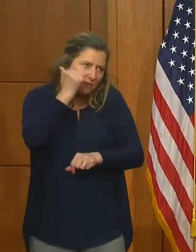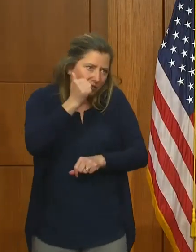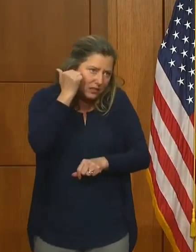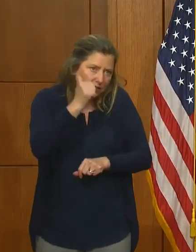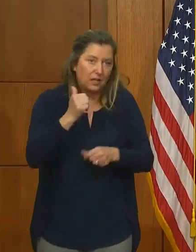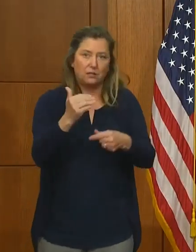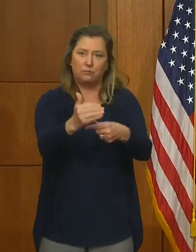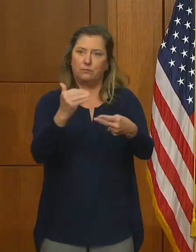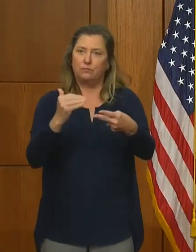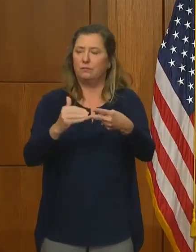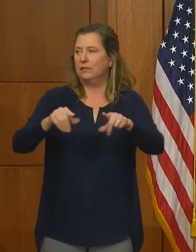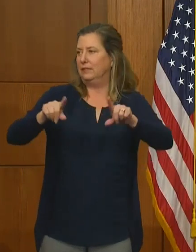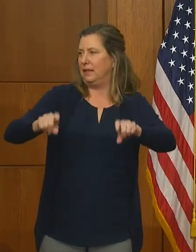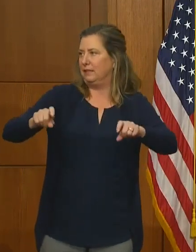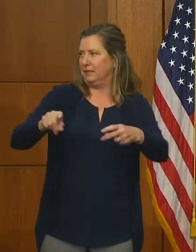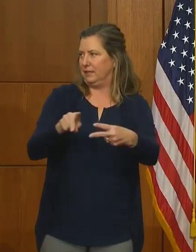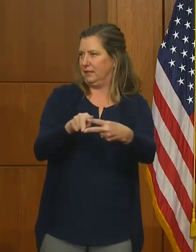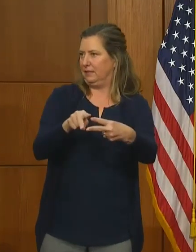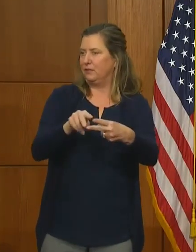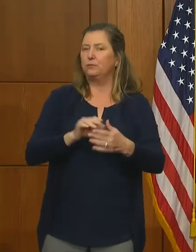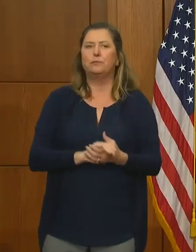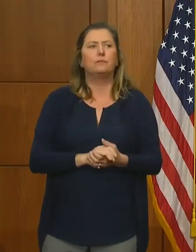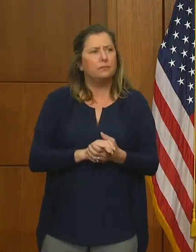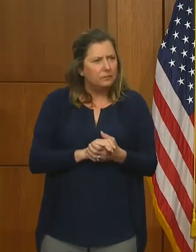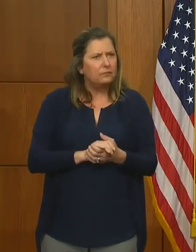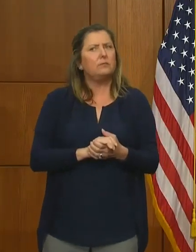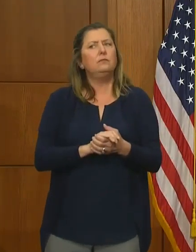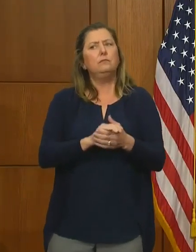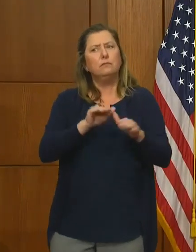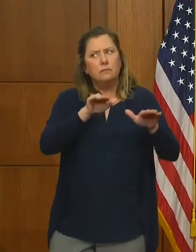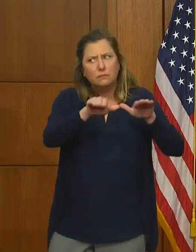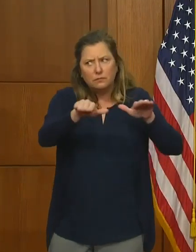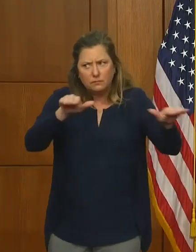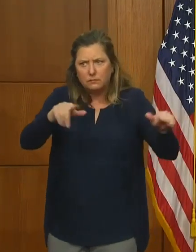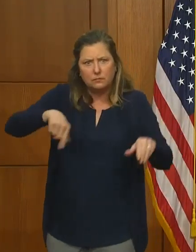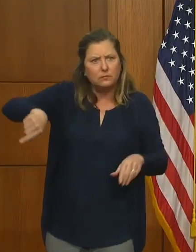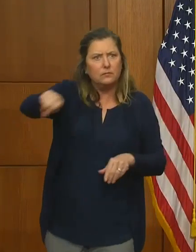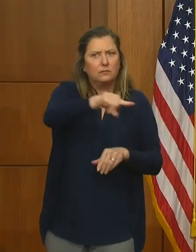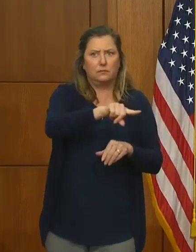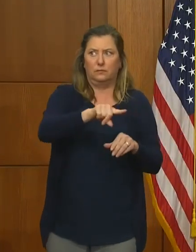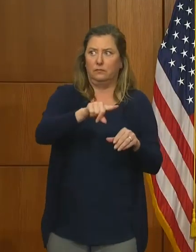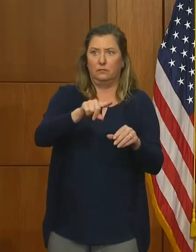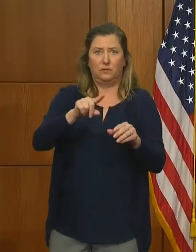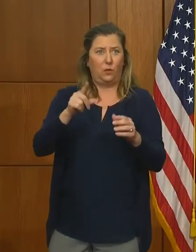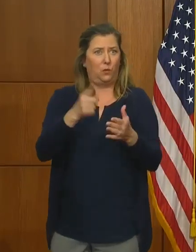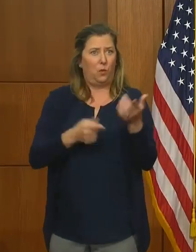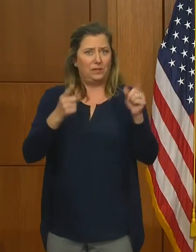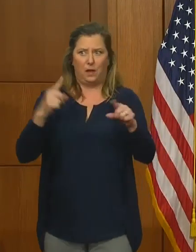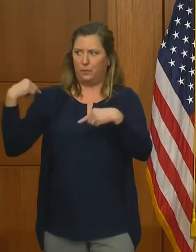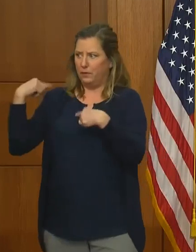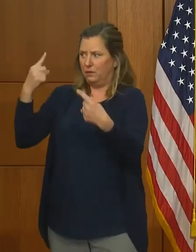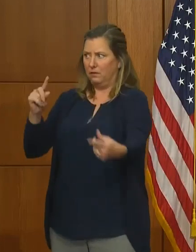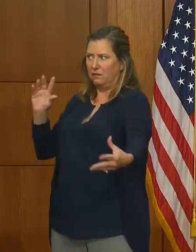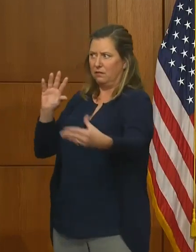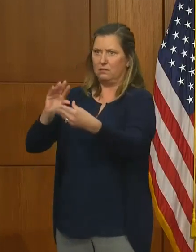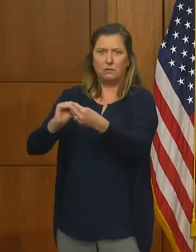ABOUT OUR DATA THAT WE FOLLOW DAILY- AND ALSO TESTING. FIRST